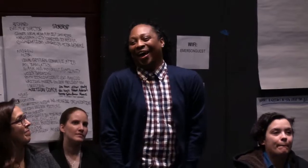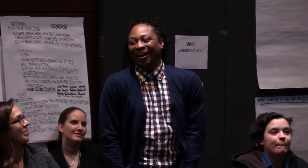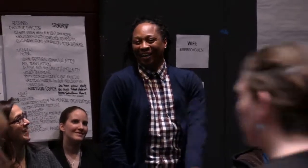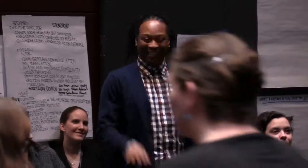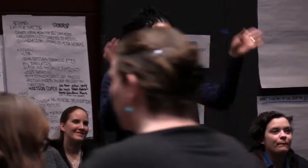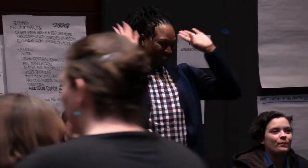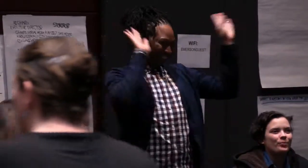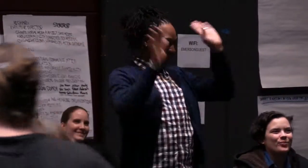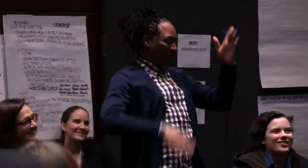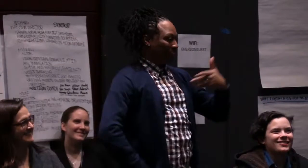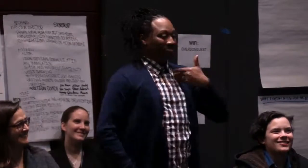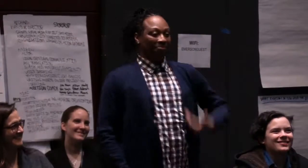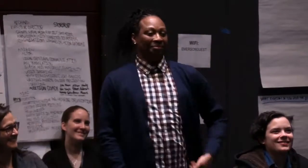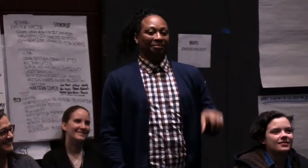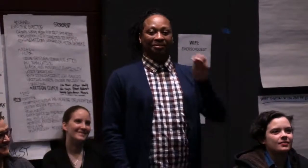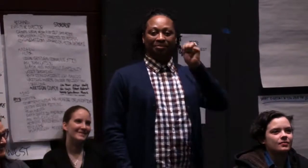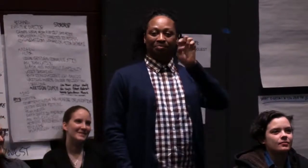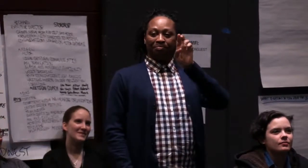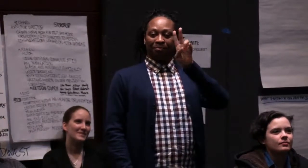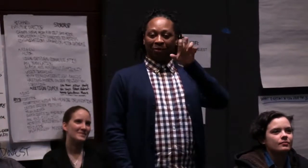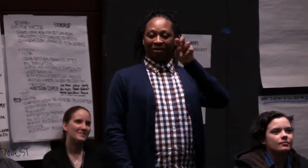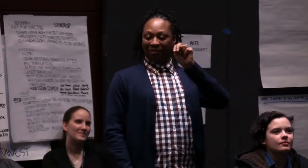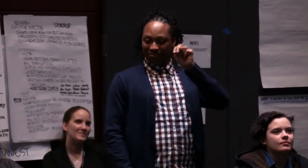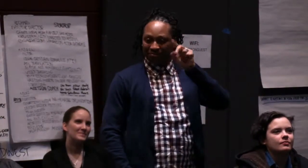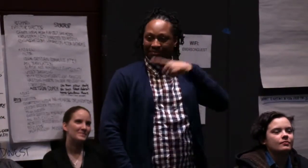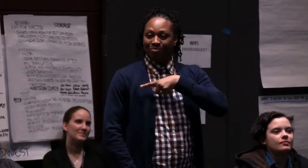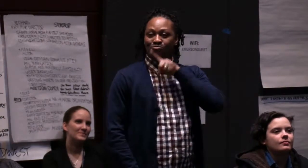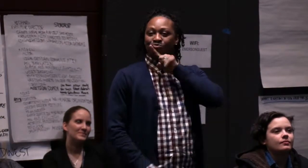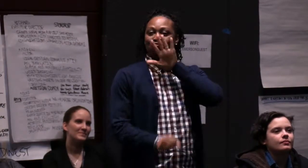Hello. I'm Mervin.